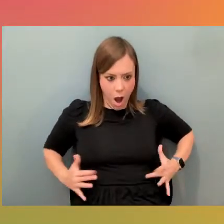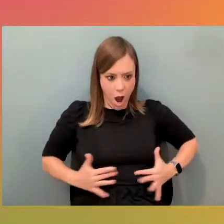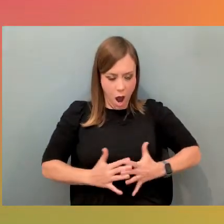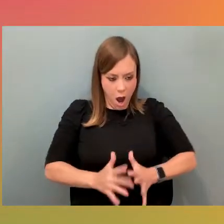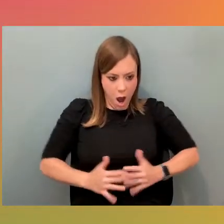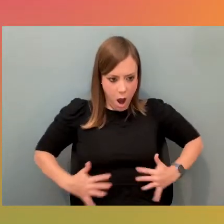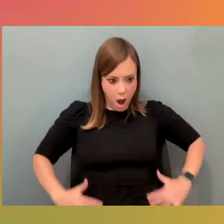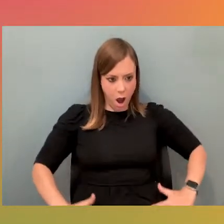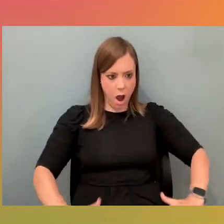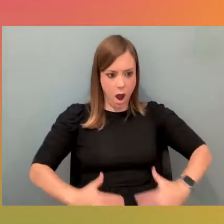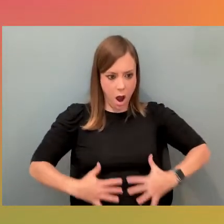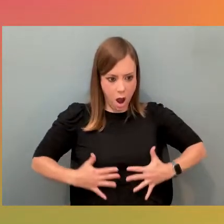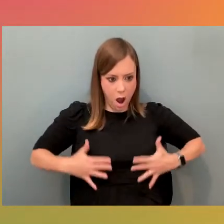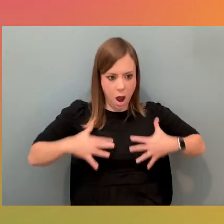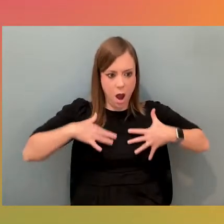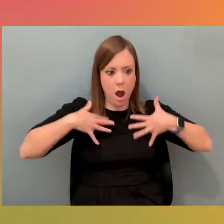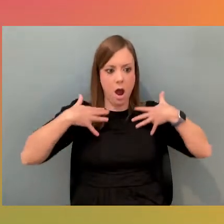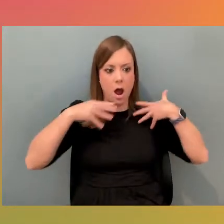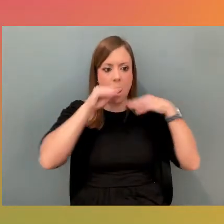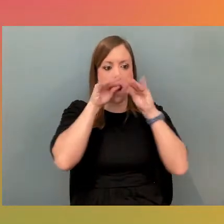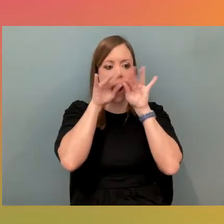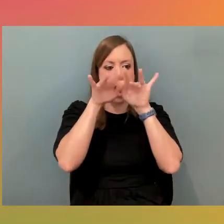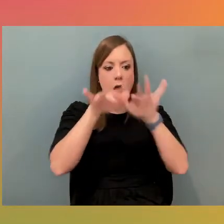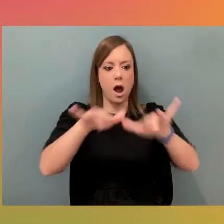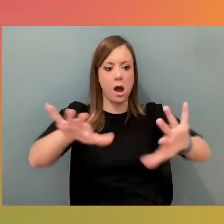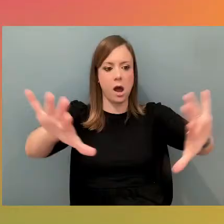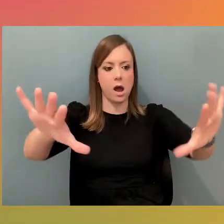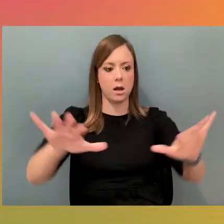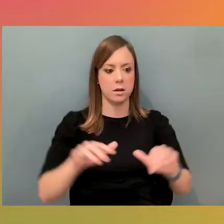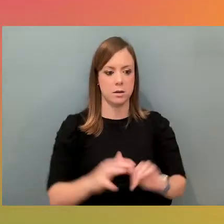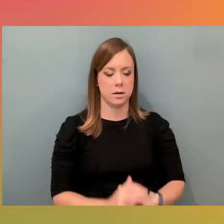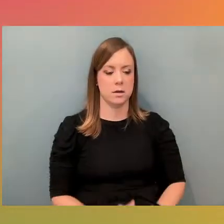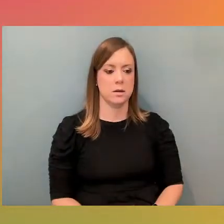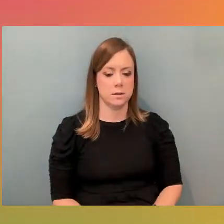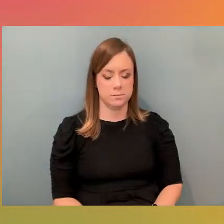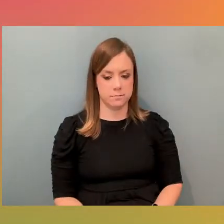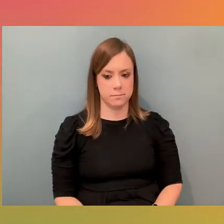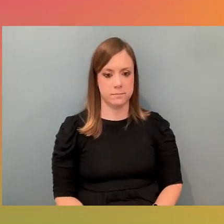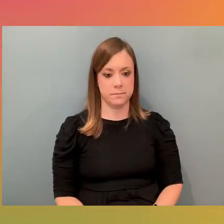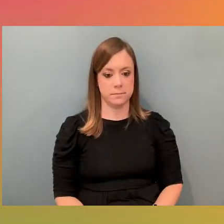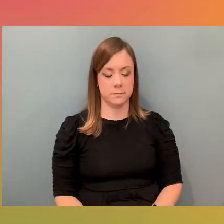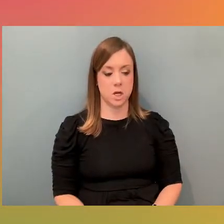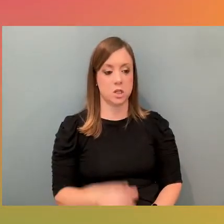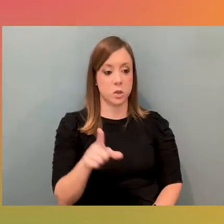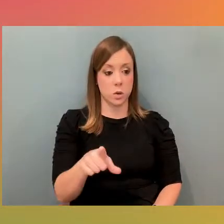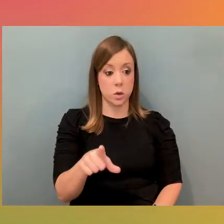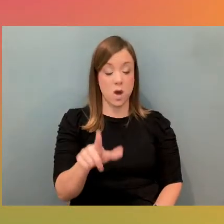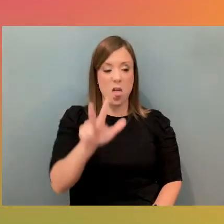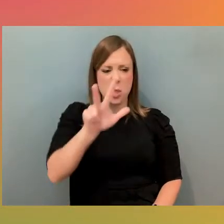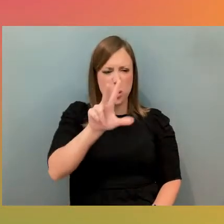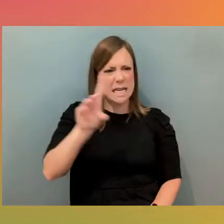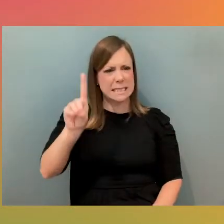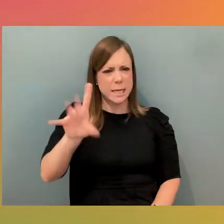SPINE. SIDE TO SIDE, WIDENING YOUR RIBS.